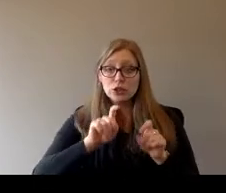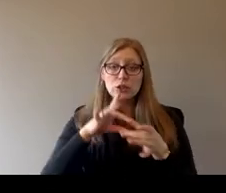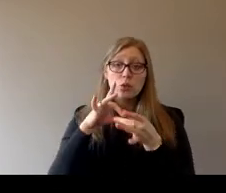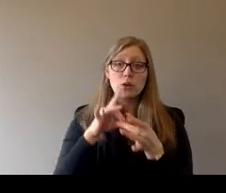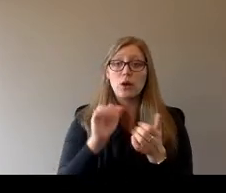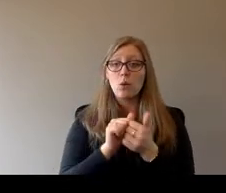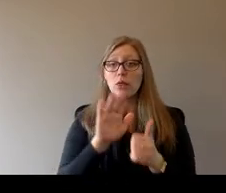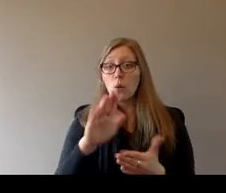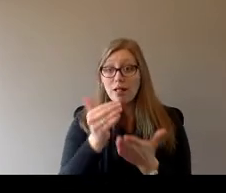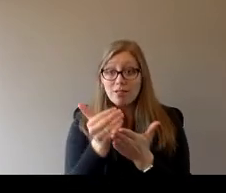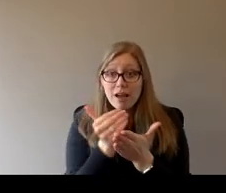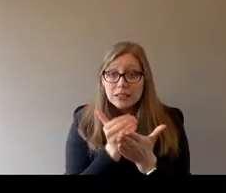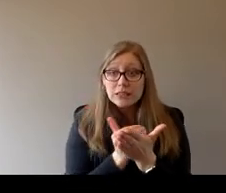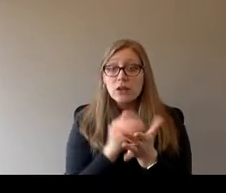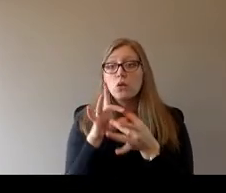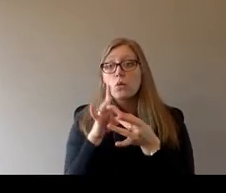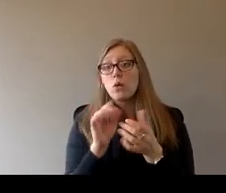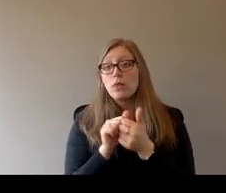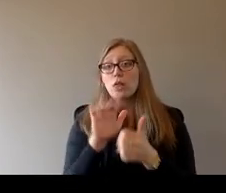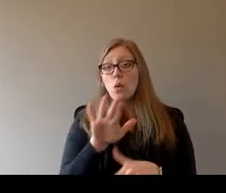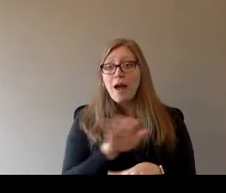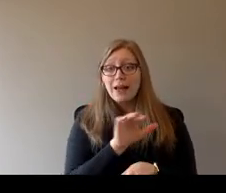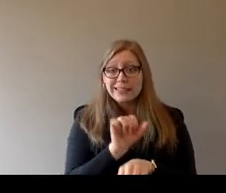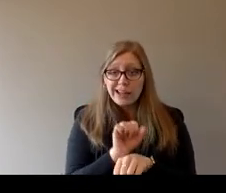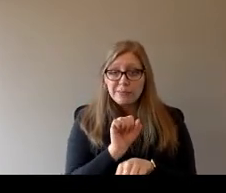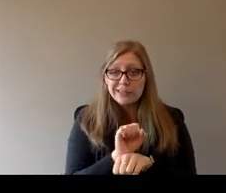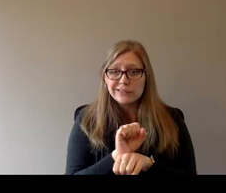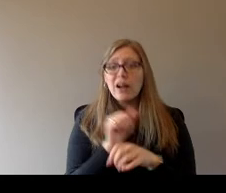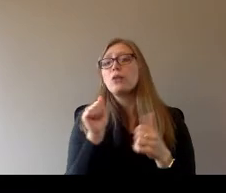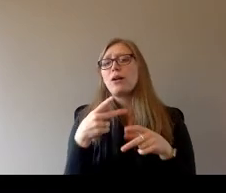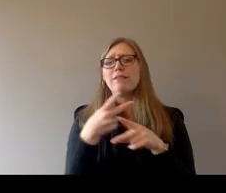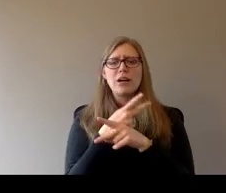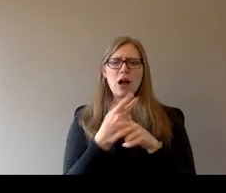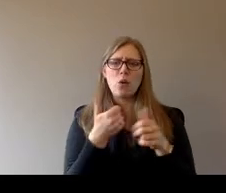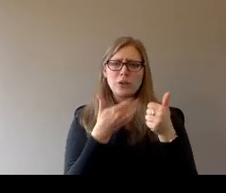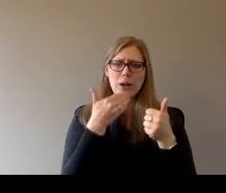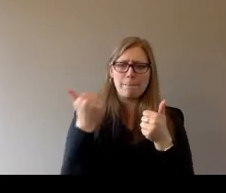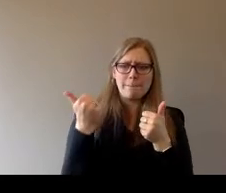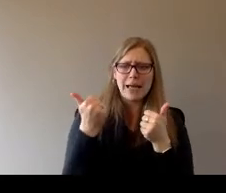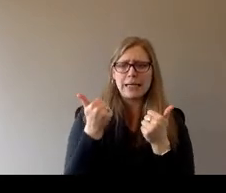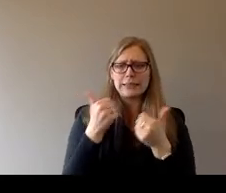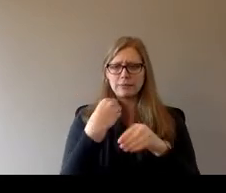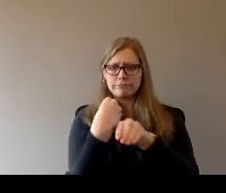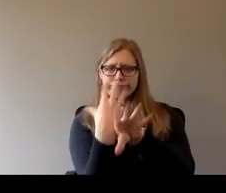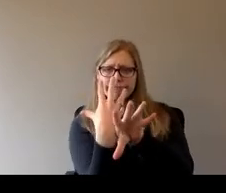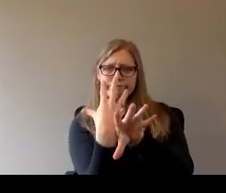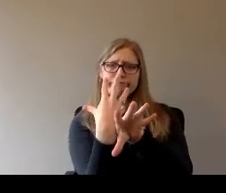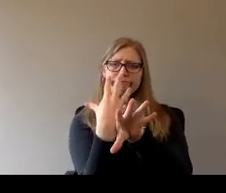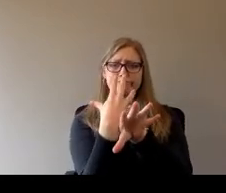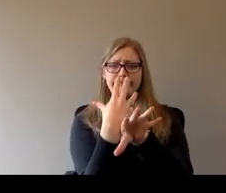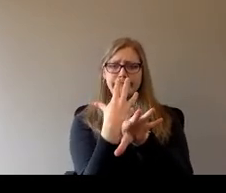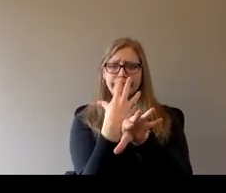And I'm still kind of trying to play around with some video conferencing, different platforms that will work for us.